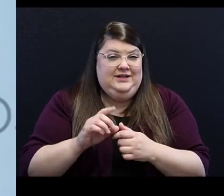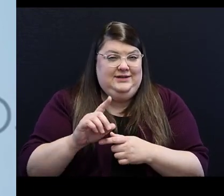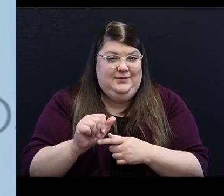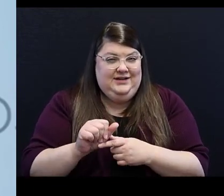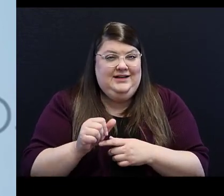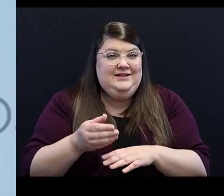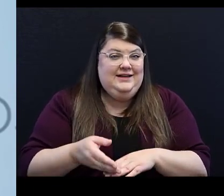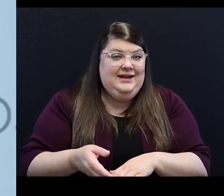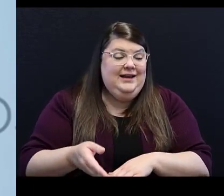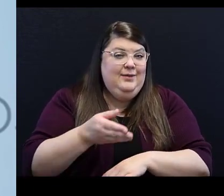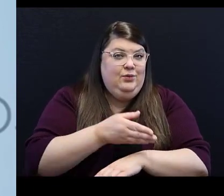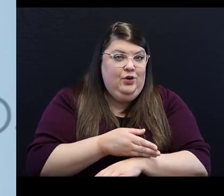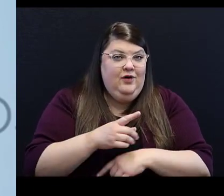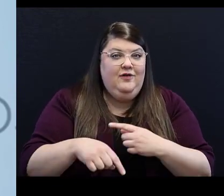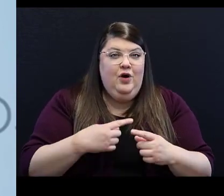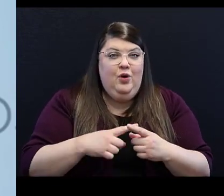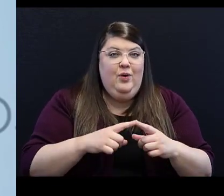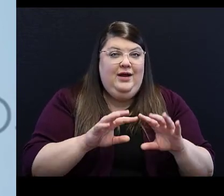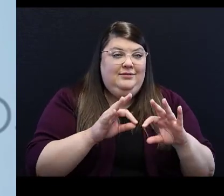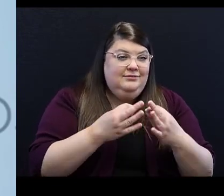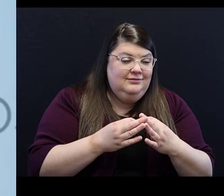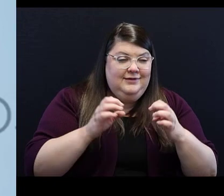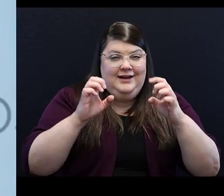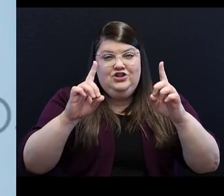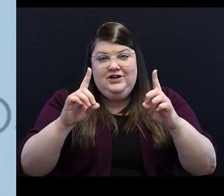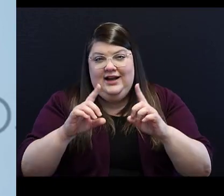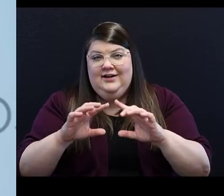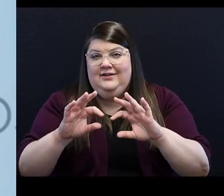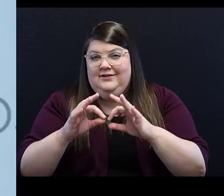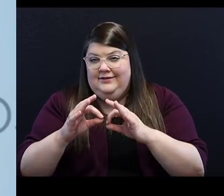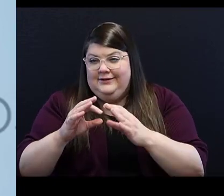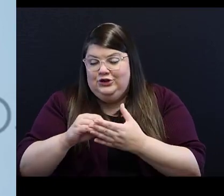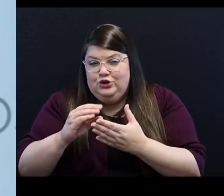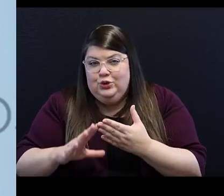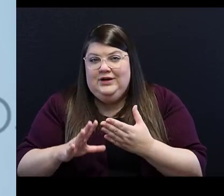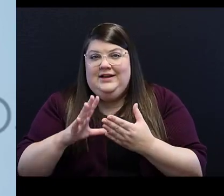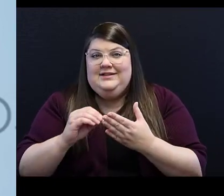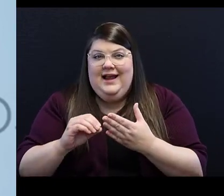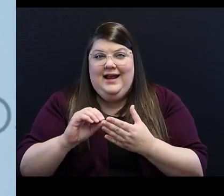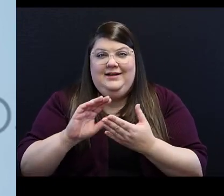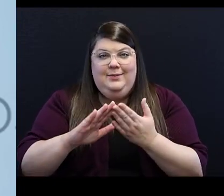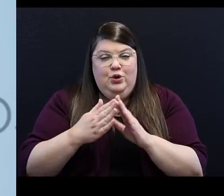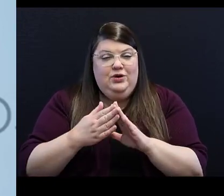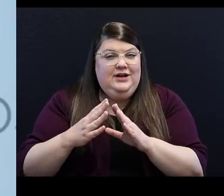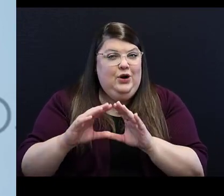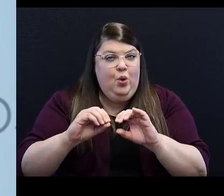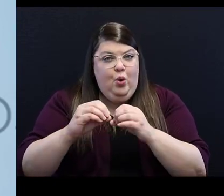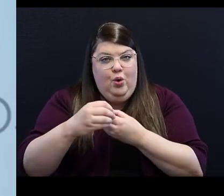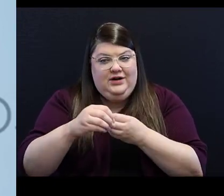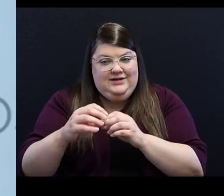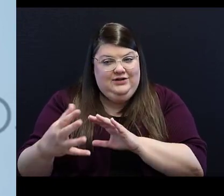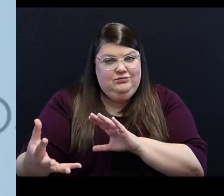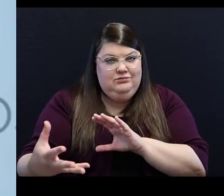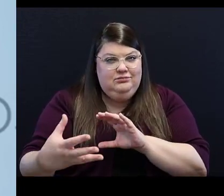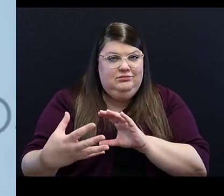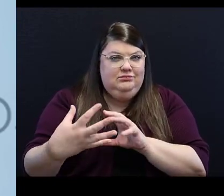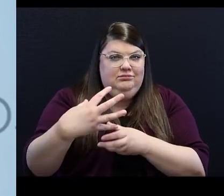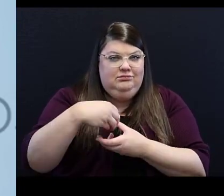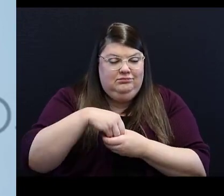families, students, community members, and organizations work together in transition planning.